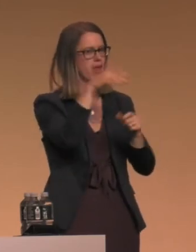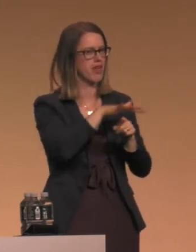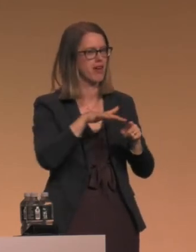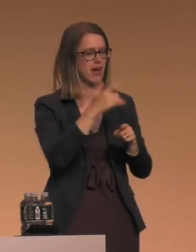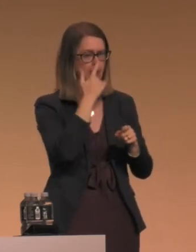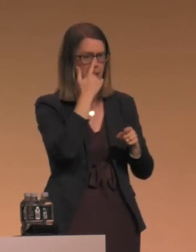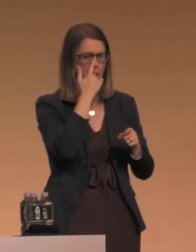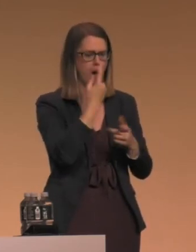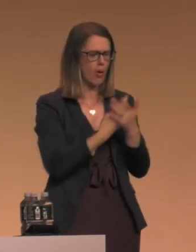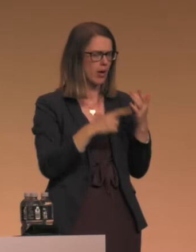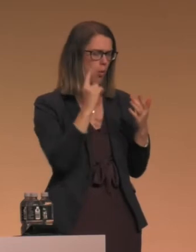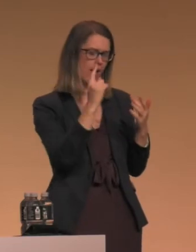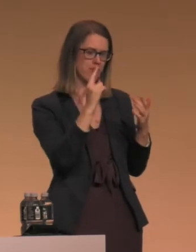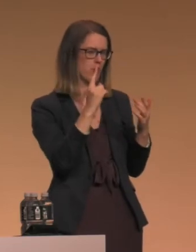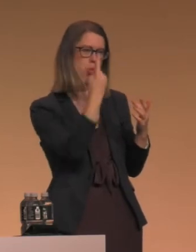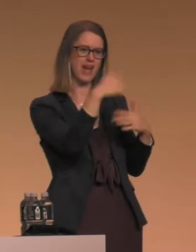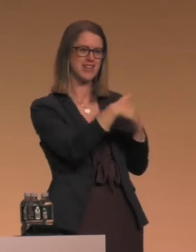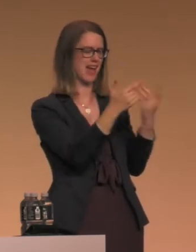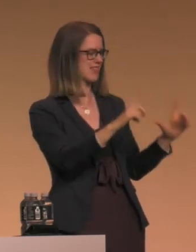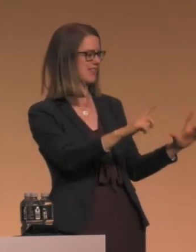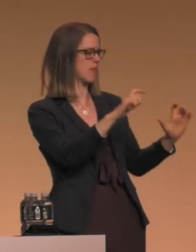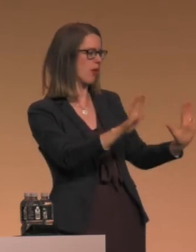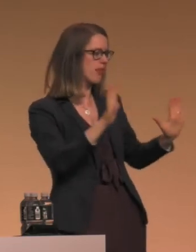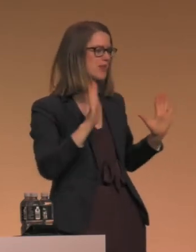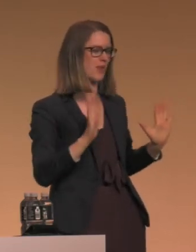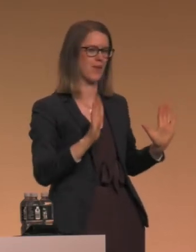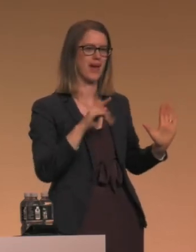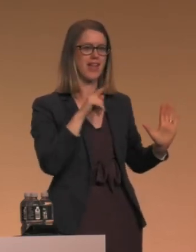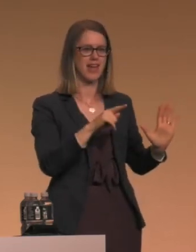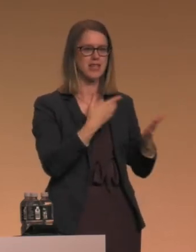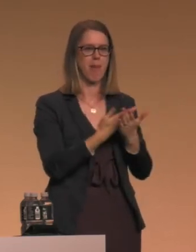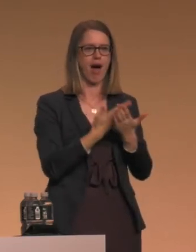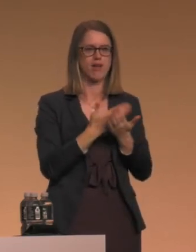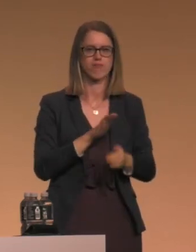and this is only a snapshot of one day. It's an ever increasing demand for mental health services,